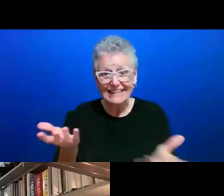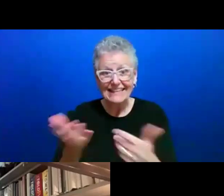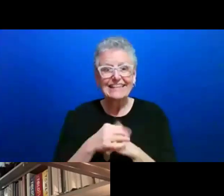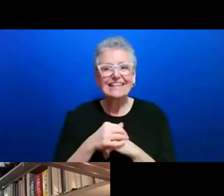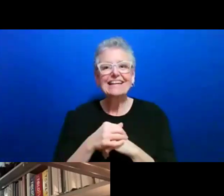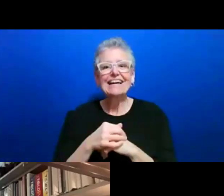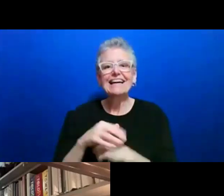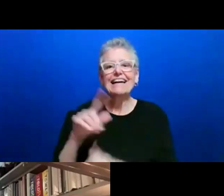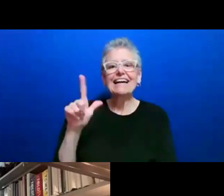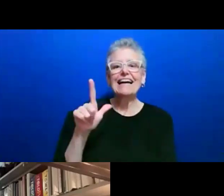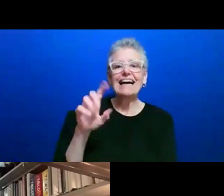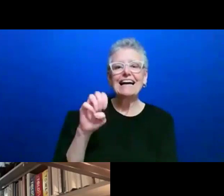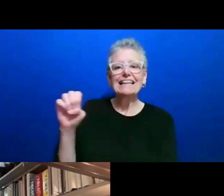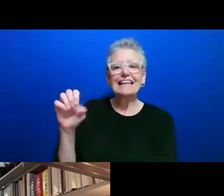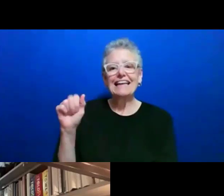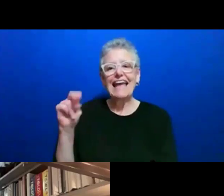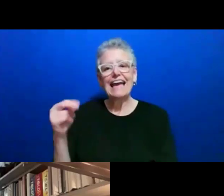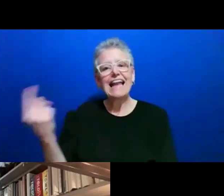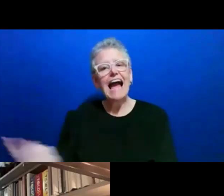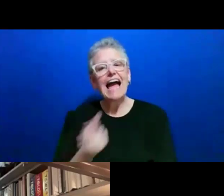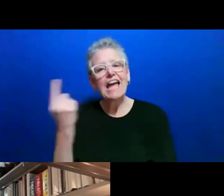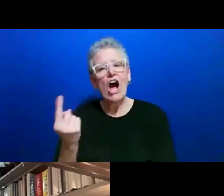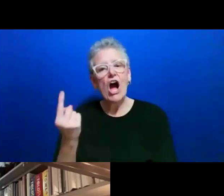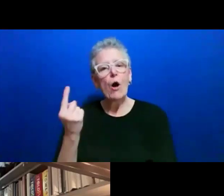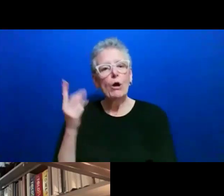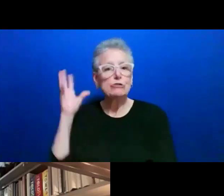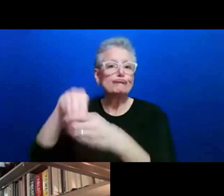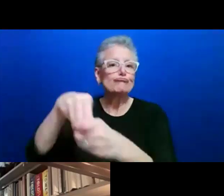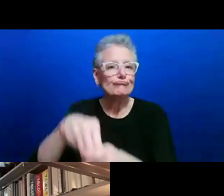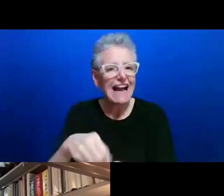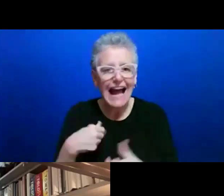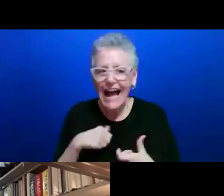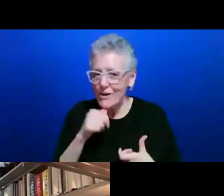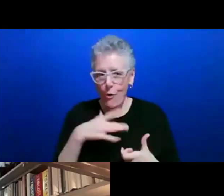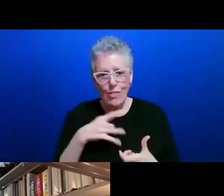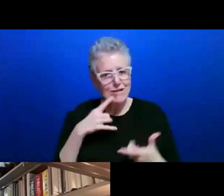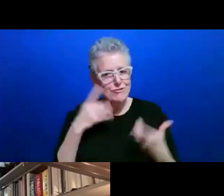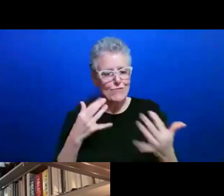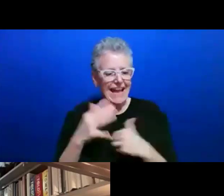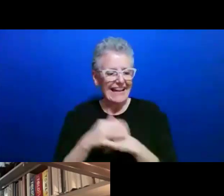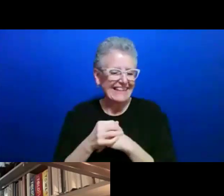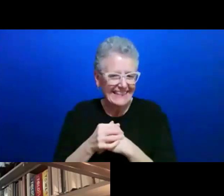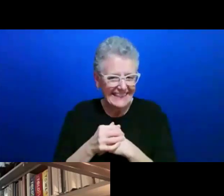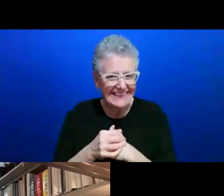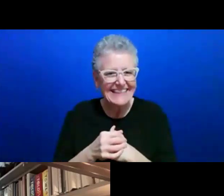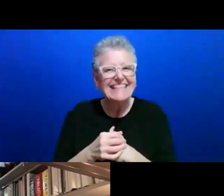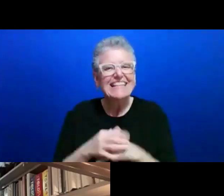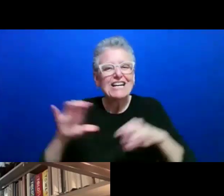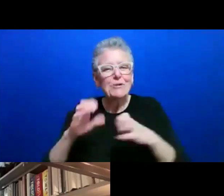LEEANN HANSE >> This is Leeann. I always jump in right away. I don't like to wait. Doing some AAC training